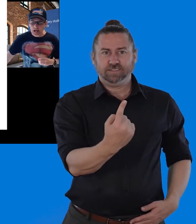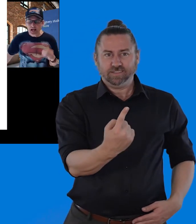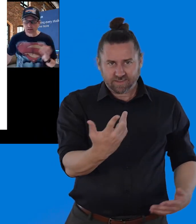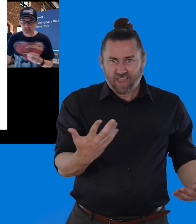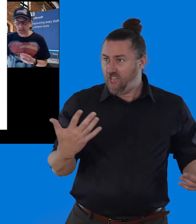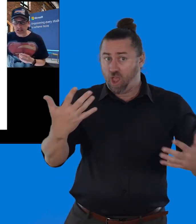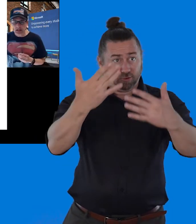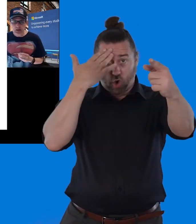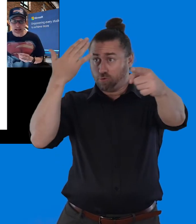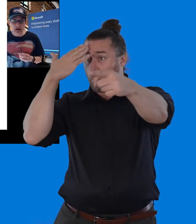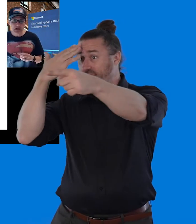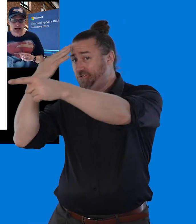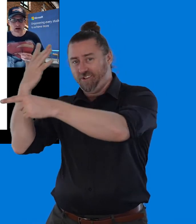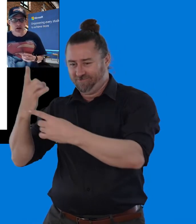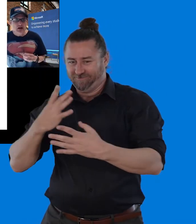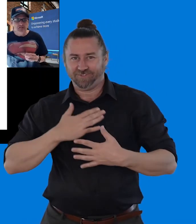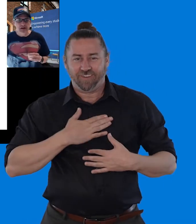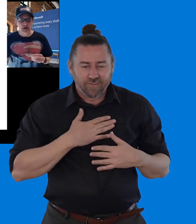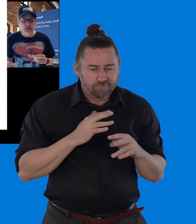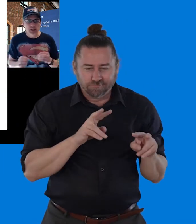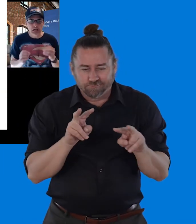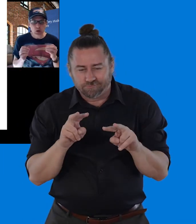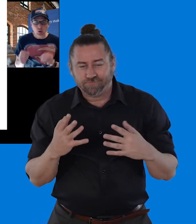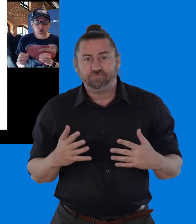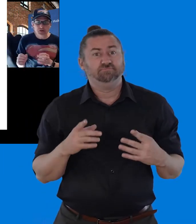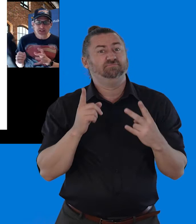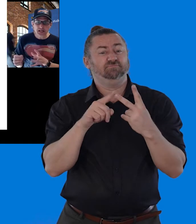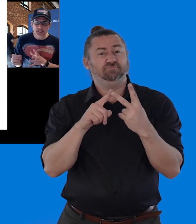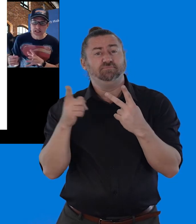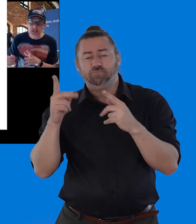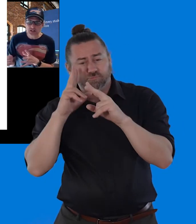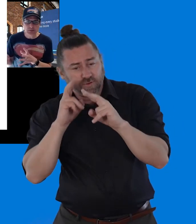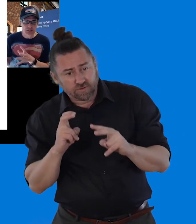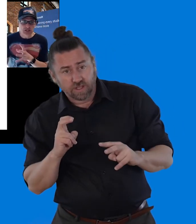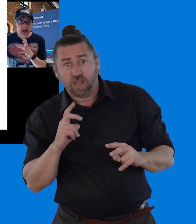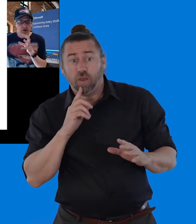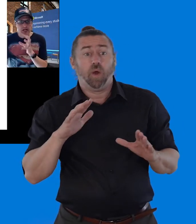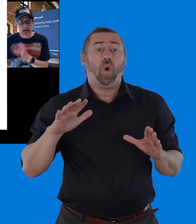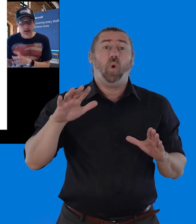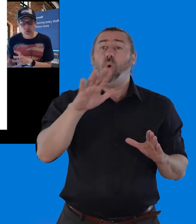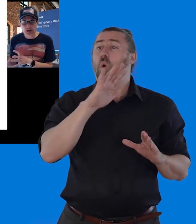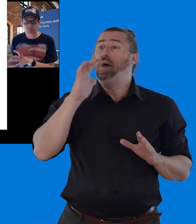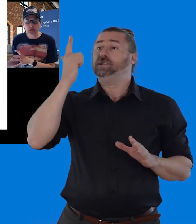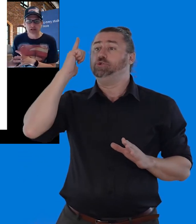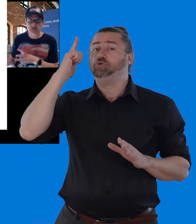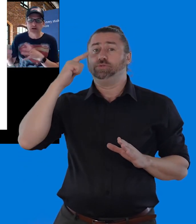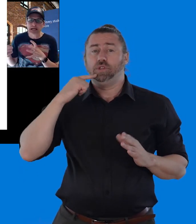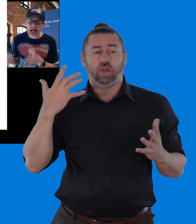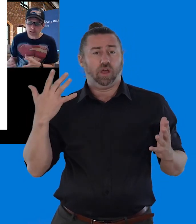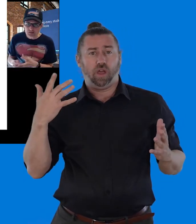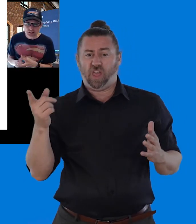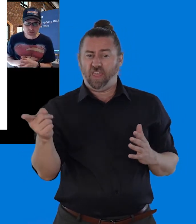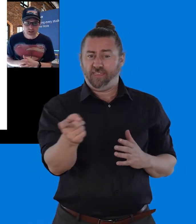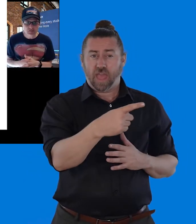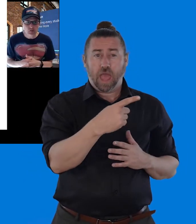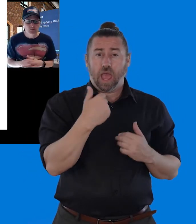Another study that we carried out found that nearly all of the study teachers mentioned how it enabled their readers, regardless of skill level,